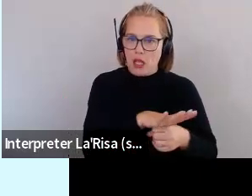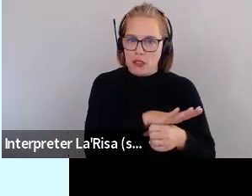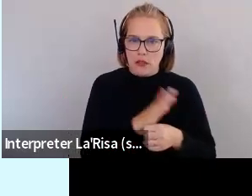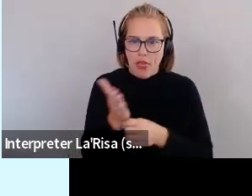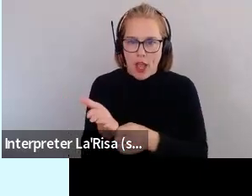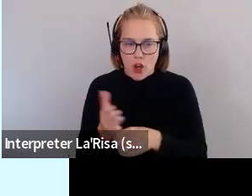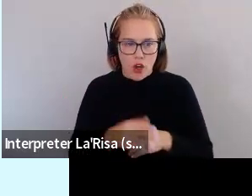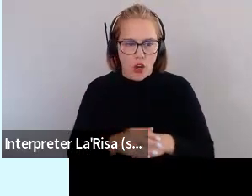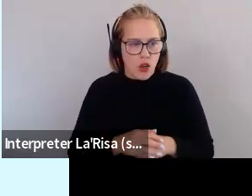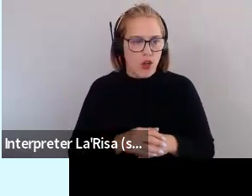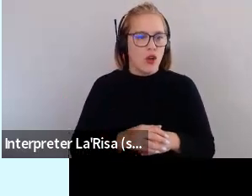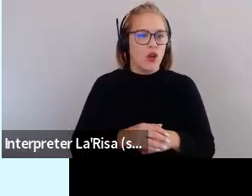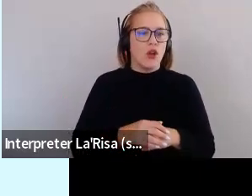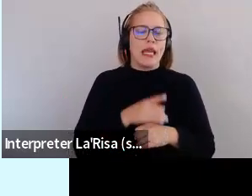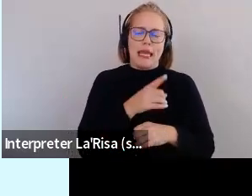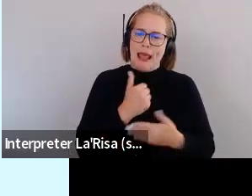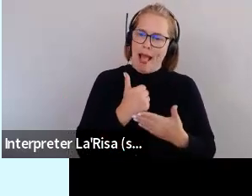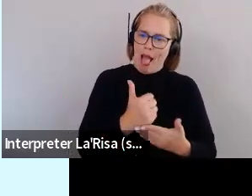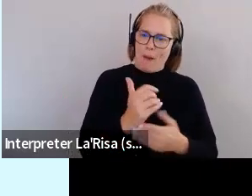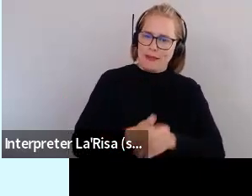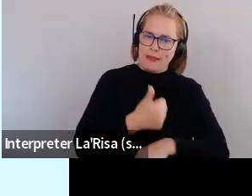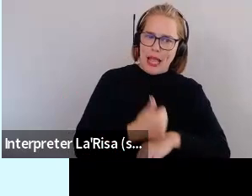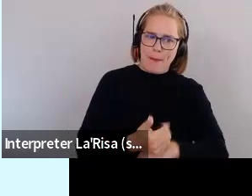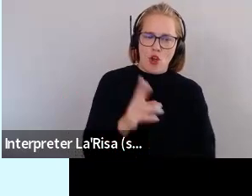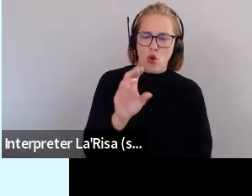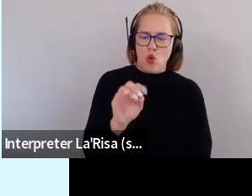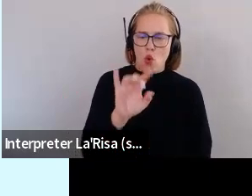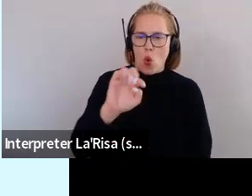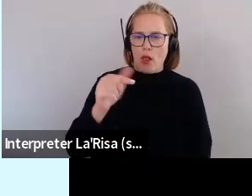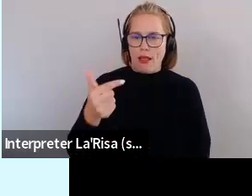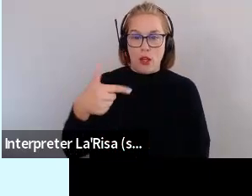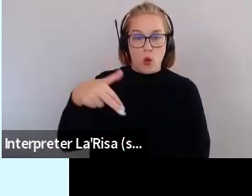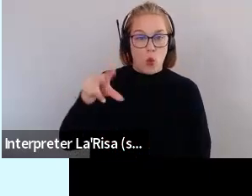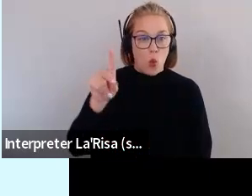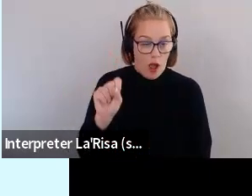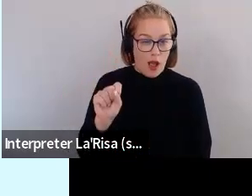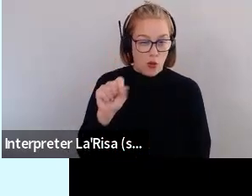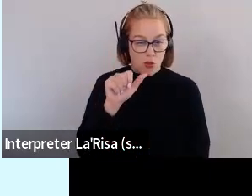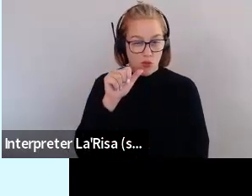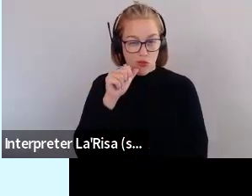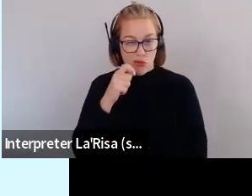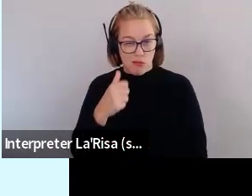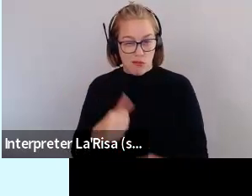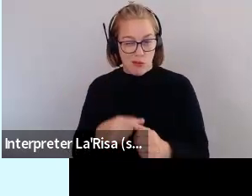the only semi- accessible place in the whole campus. He also helped